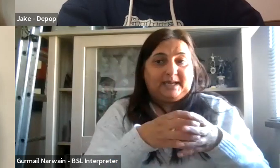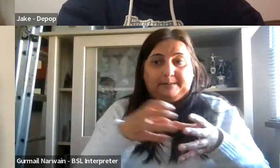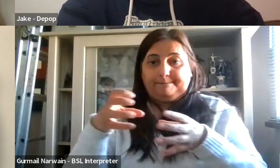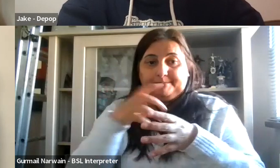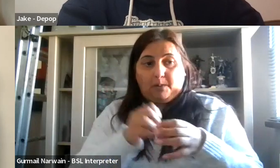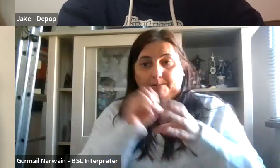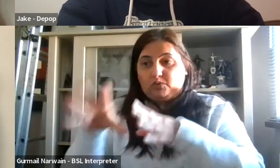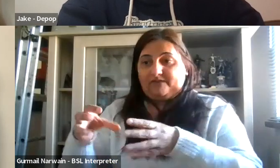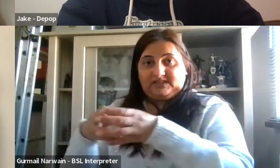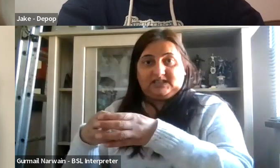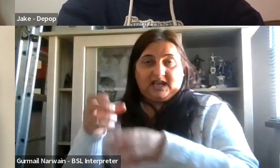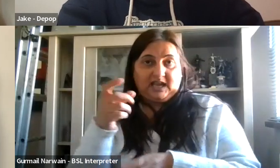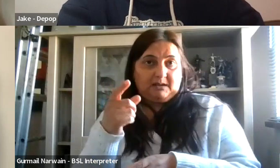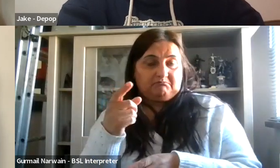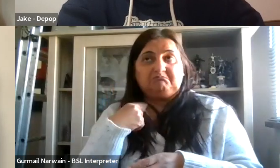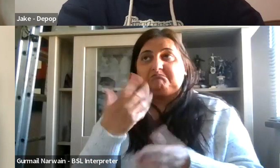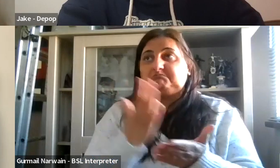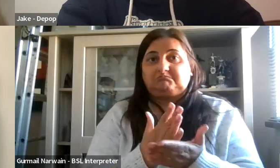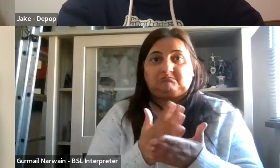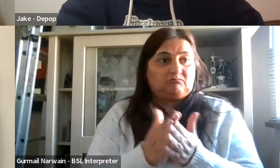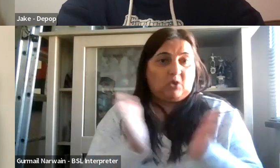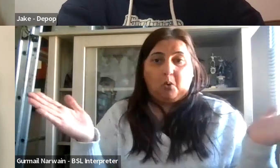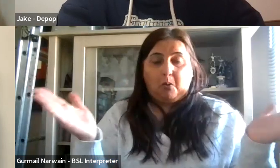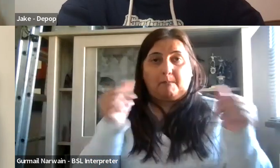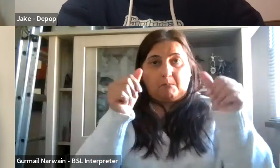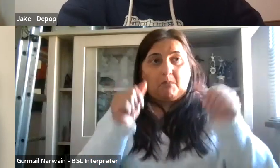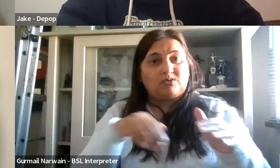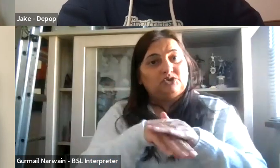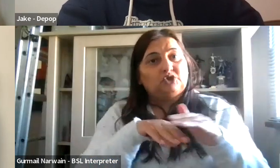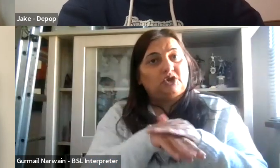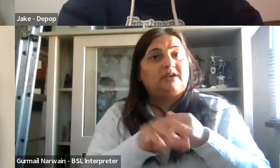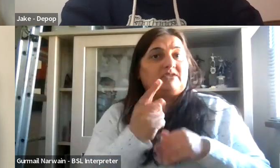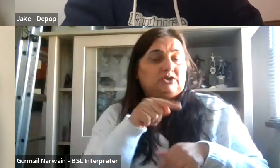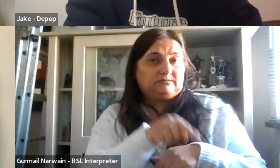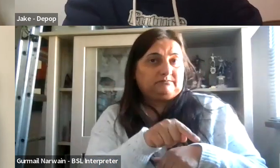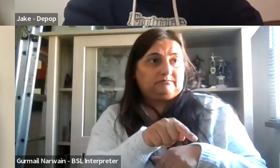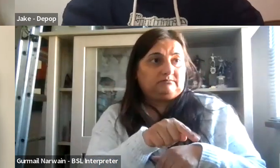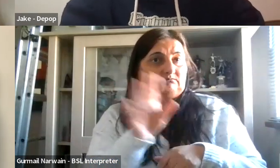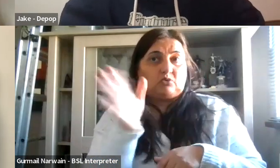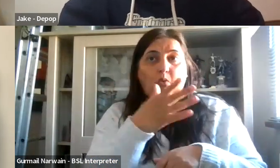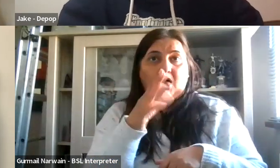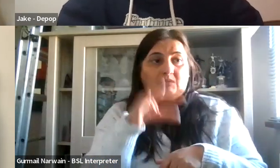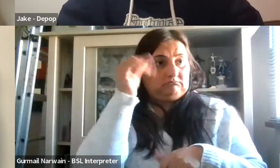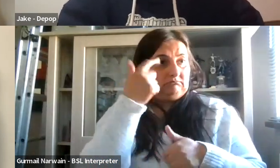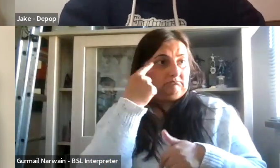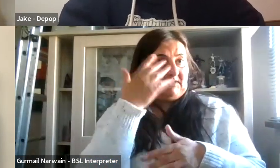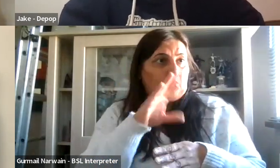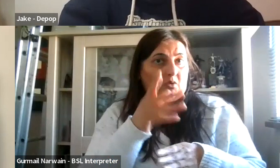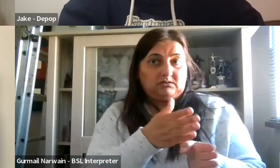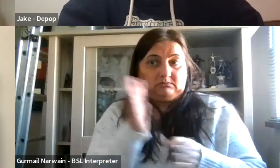So I think naturally we would open post our roles internally, so everybody would have that opportunity. Naturally we'd open-post roles internally, everyone would have the opportunity, and we do stuff in specific teams, where they call it career experiences, where